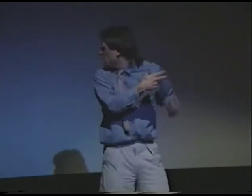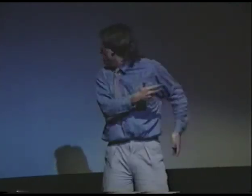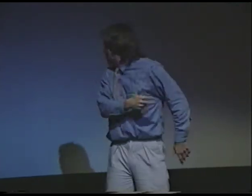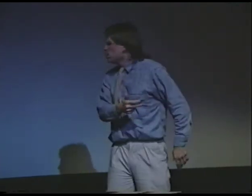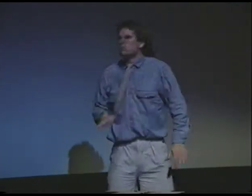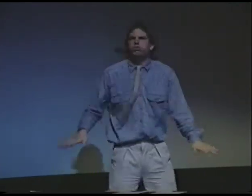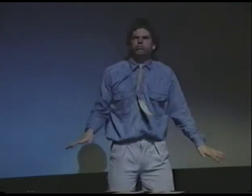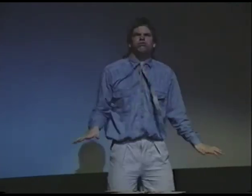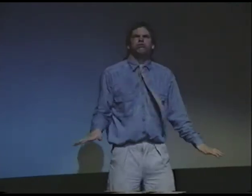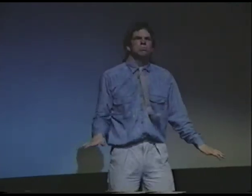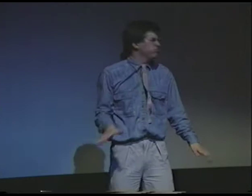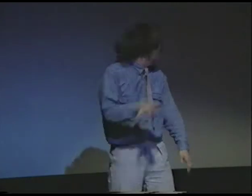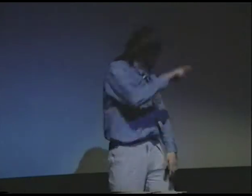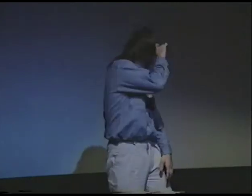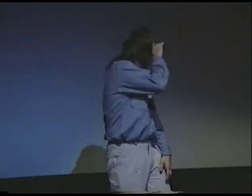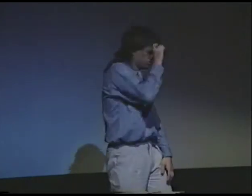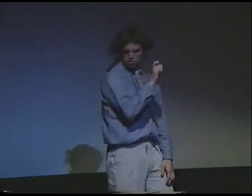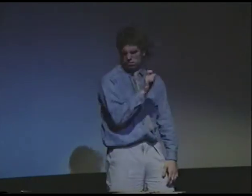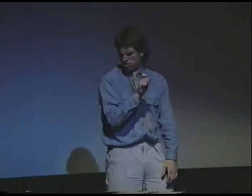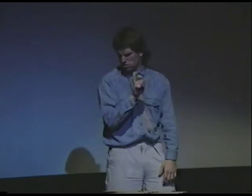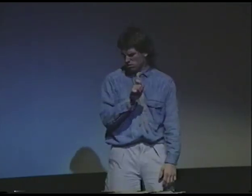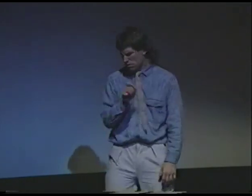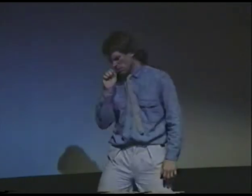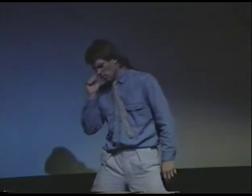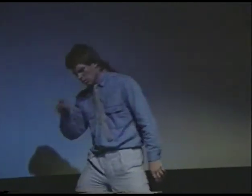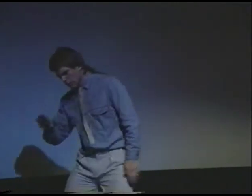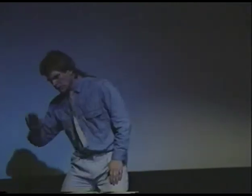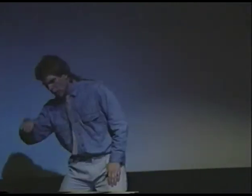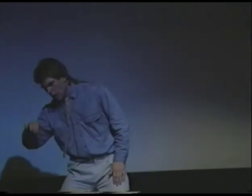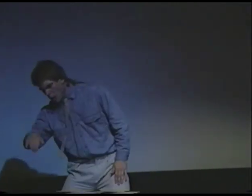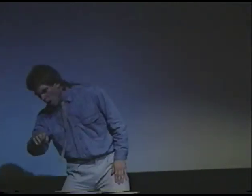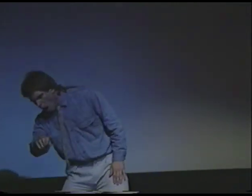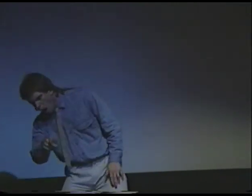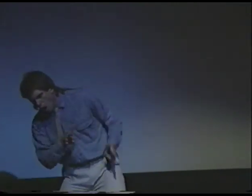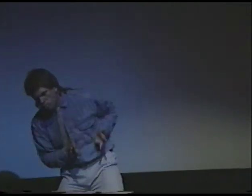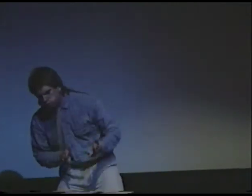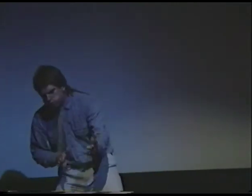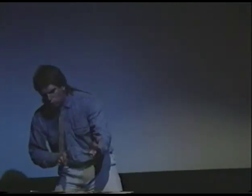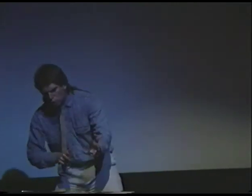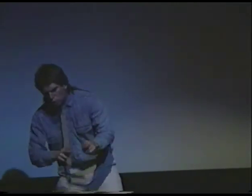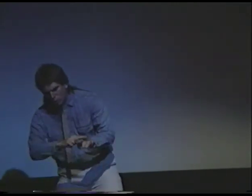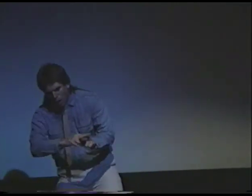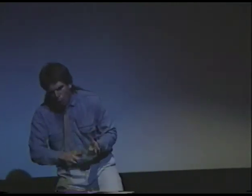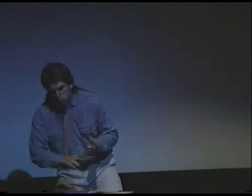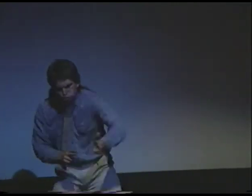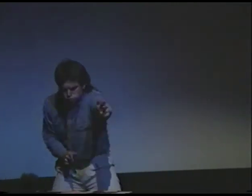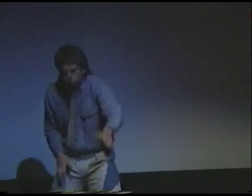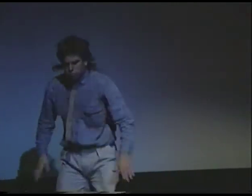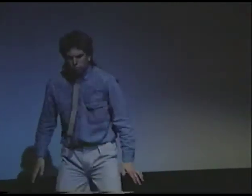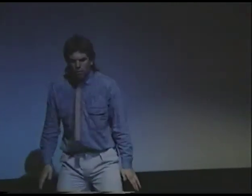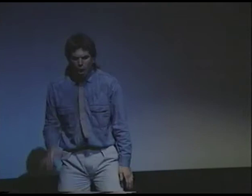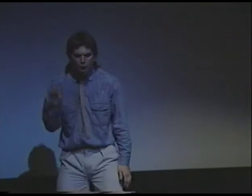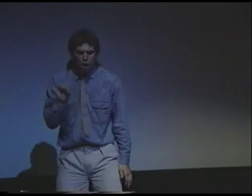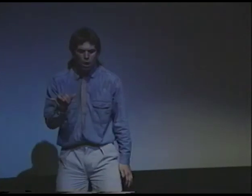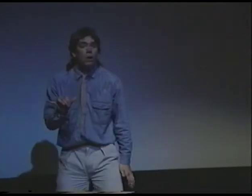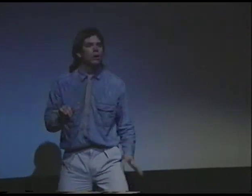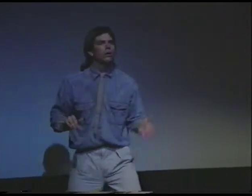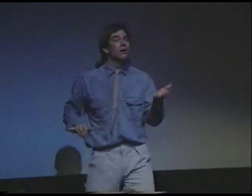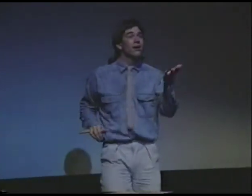There's not very many cars. So what could it be? There's the stairway to the subway. Oh.